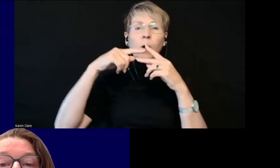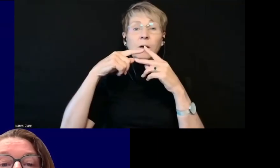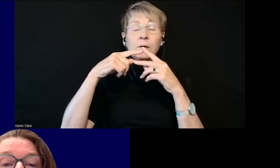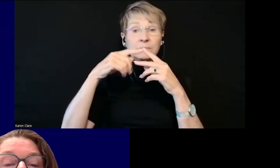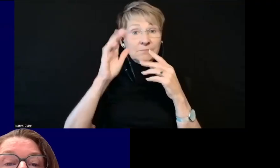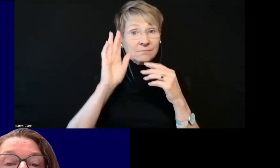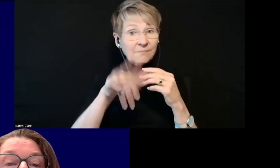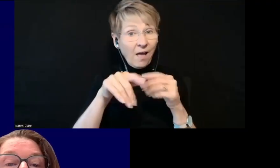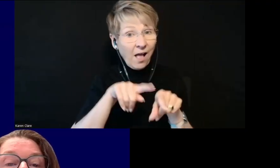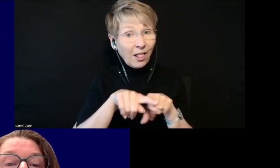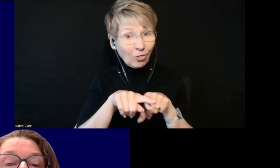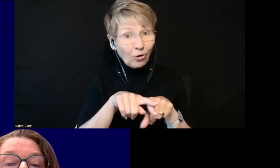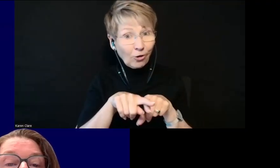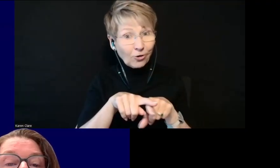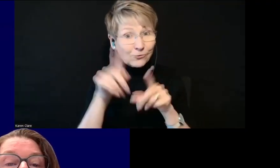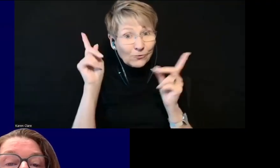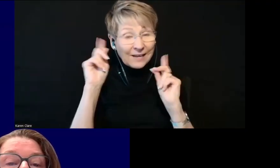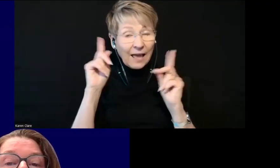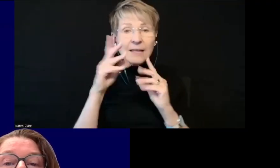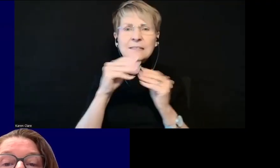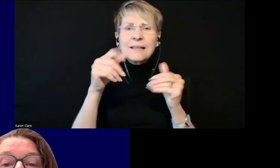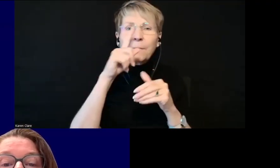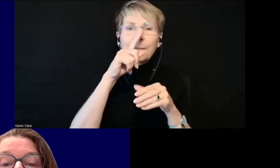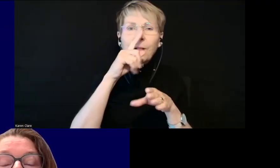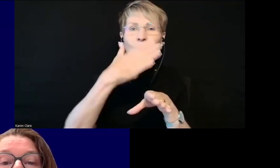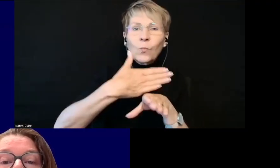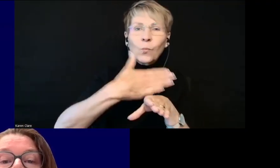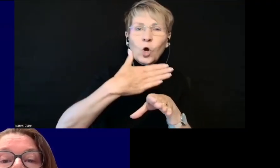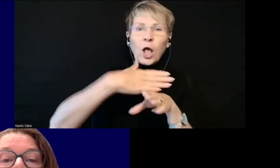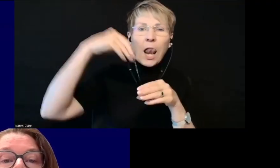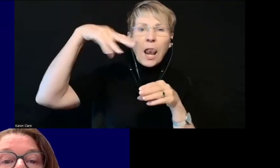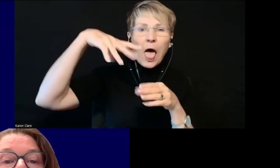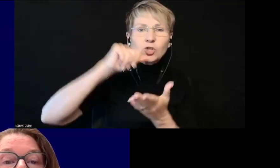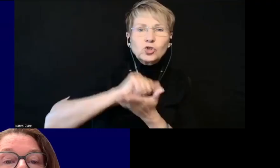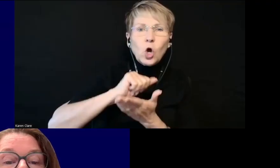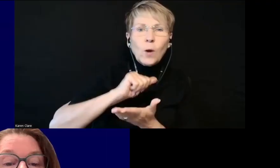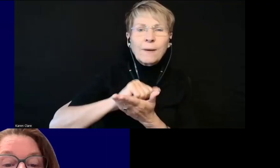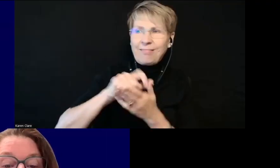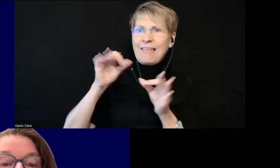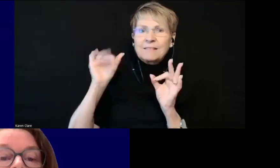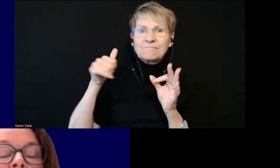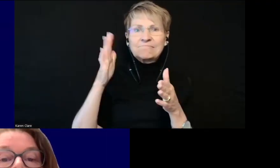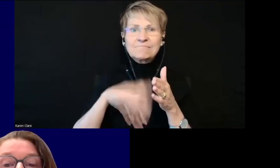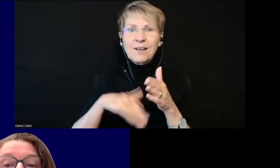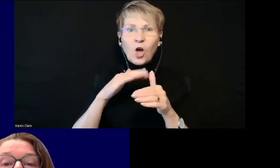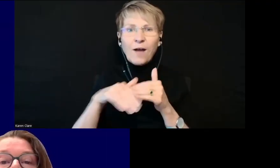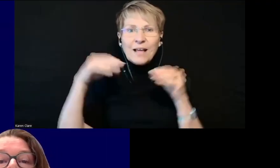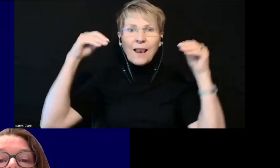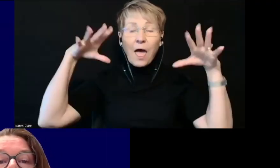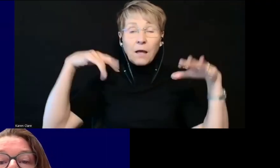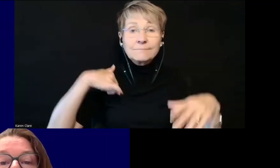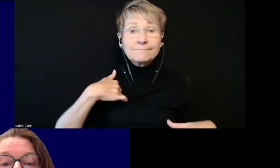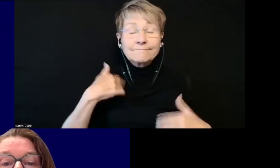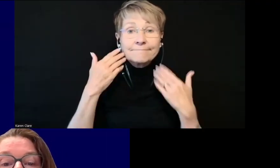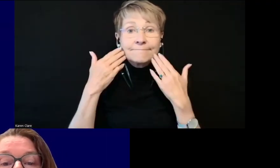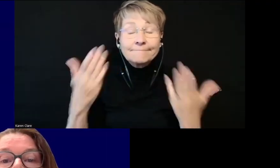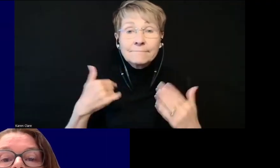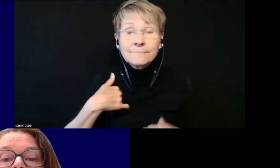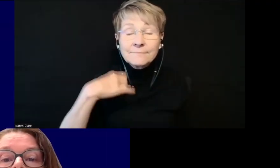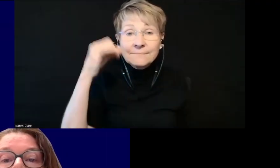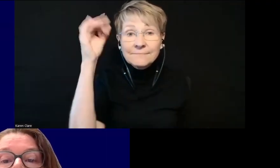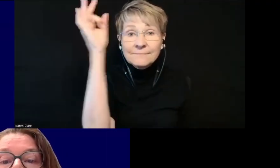they work in lighting shops. As OTs we have such broad knowledge, we can't be expected to